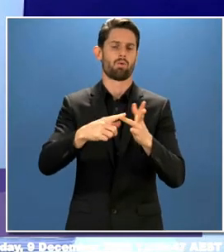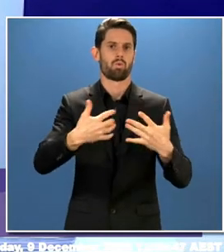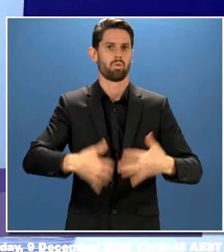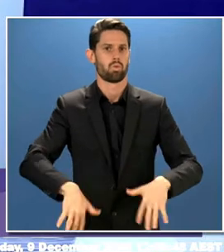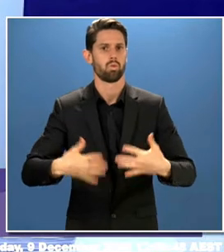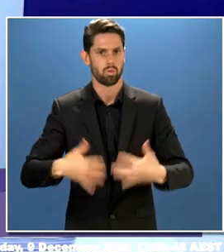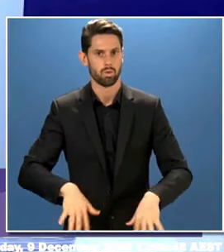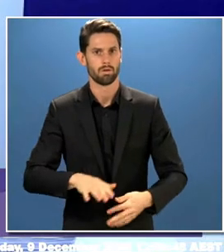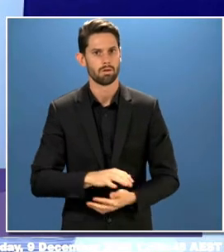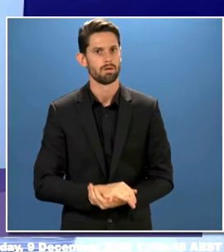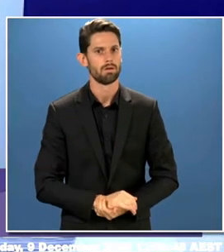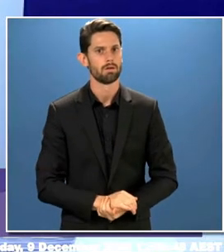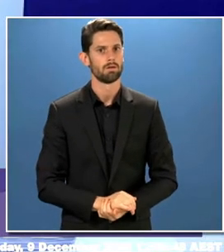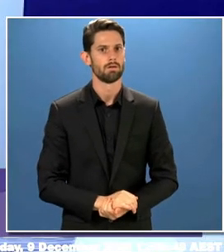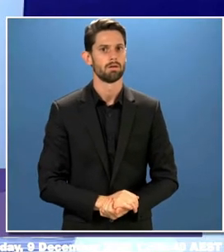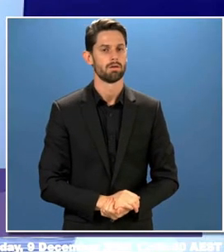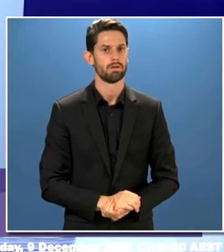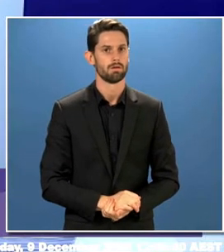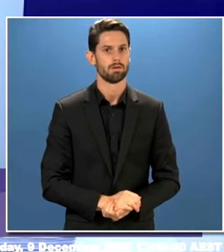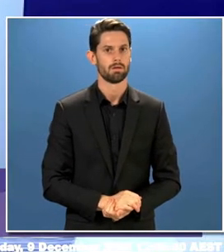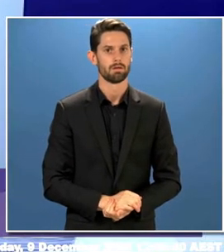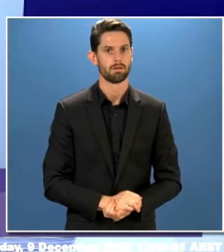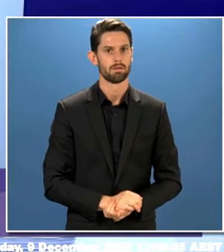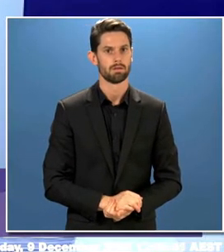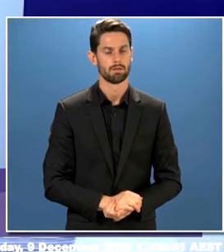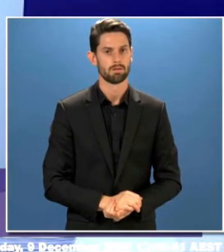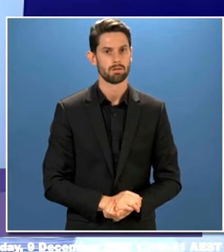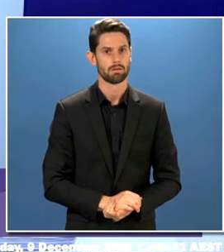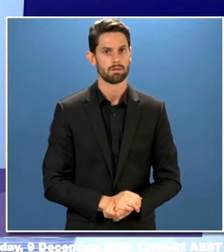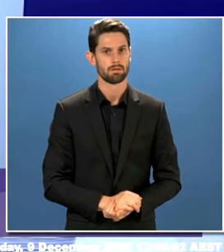I think as Commissioner Atkinson indicated, it's extremely important